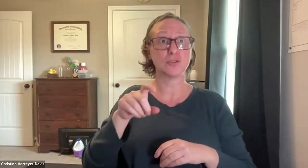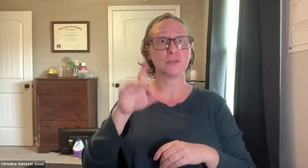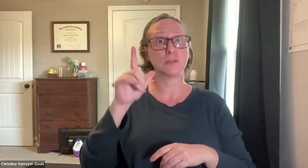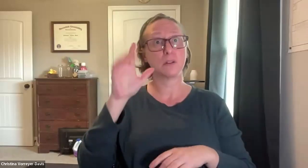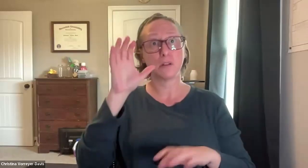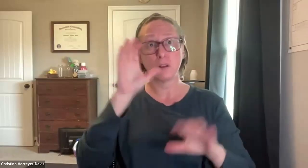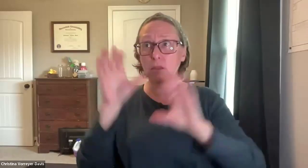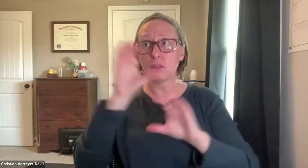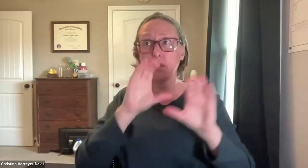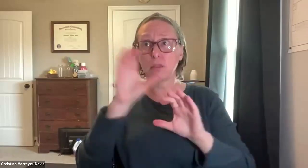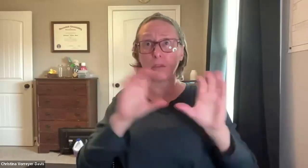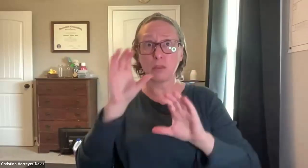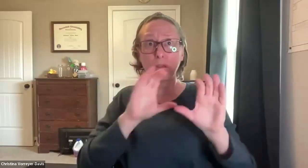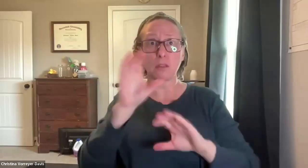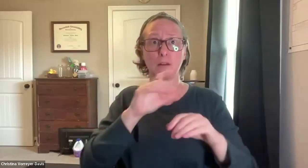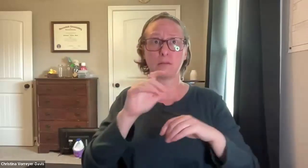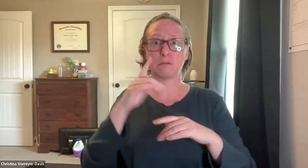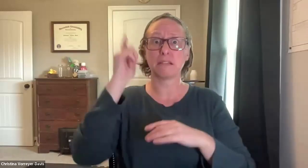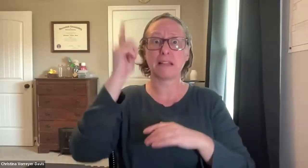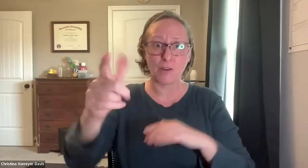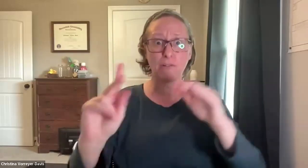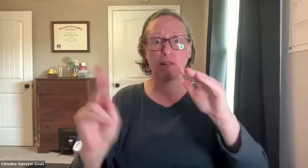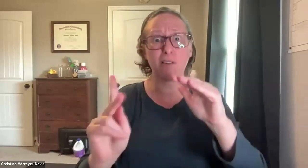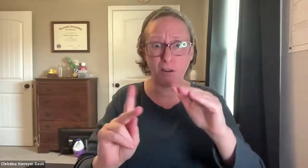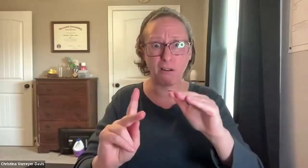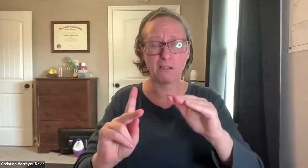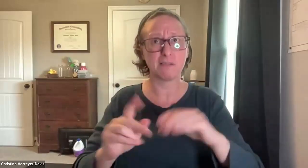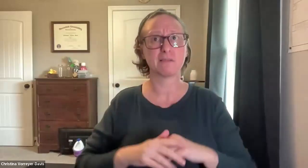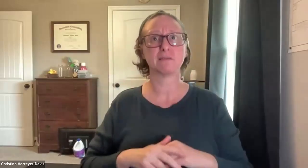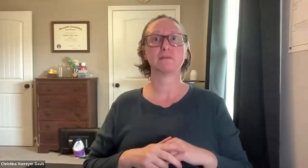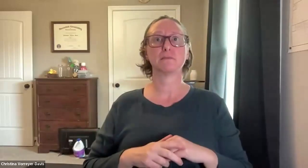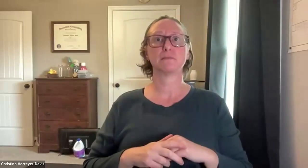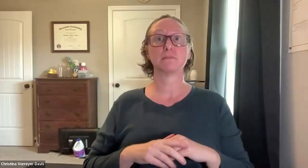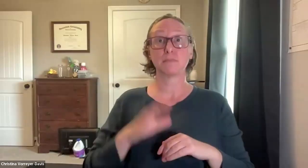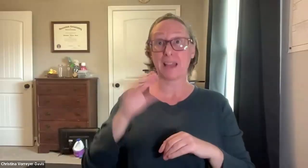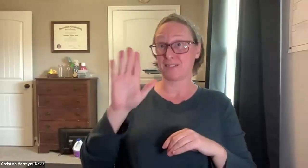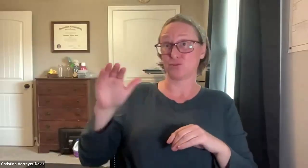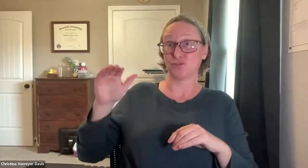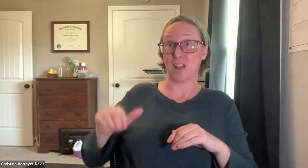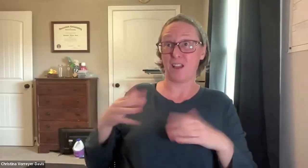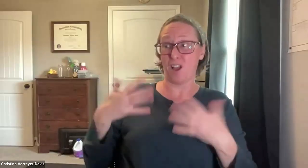No family should have to find out at the start of kindergarten that their child is already behind.